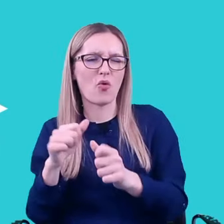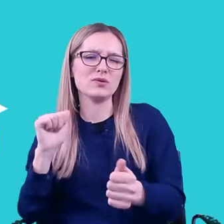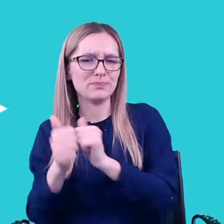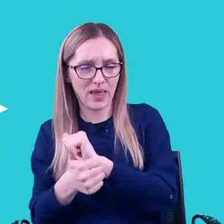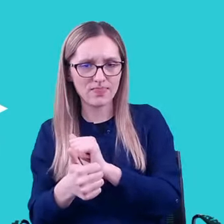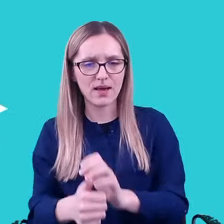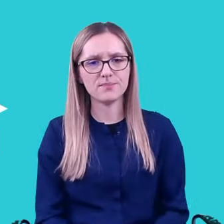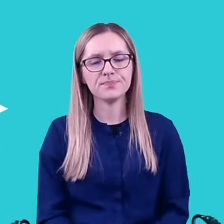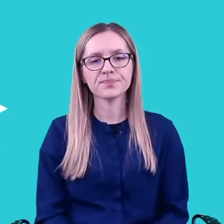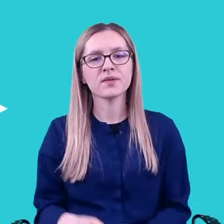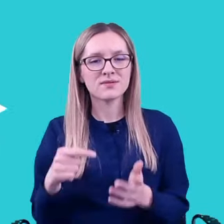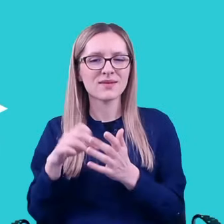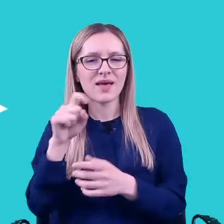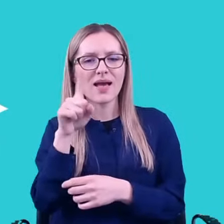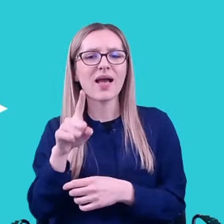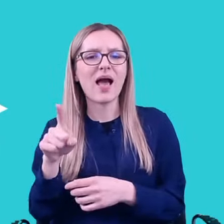as it is already full.